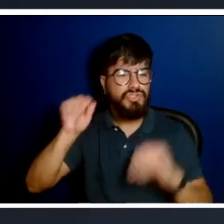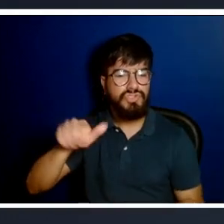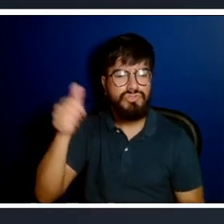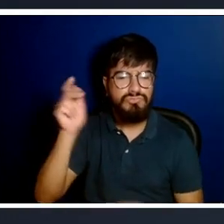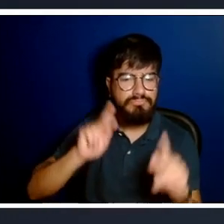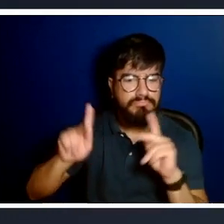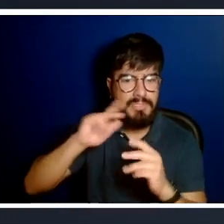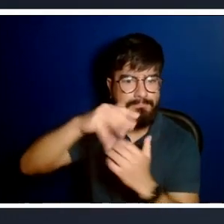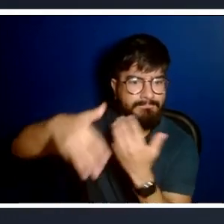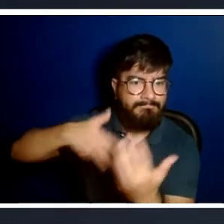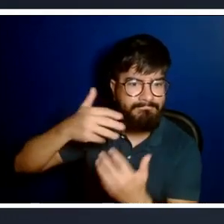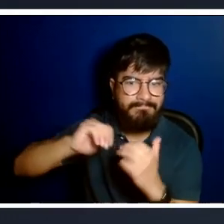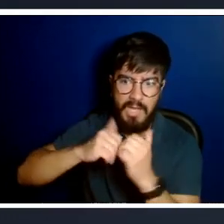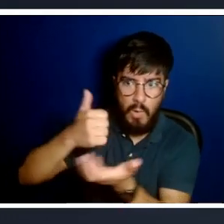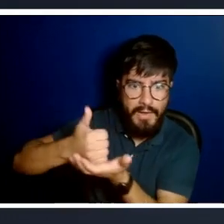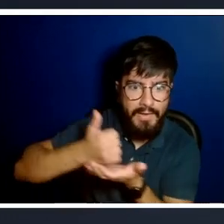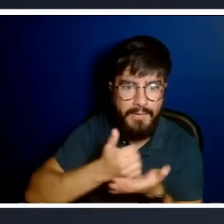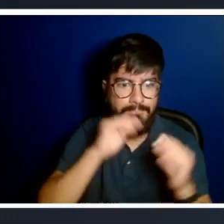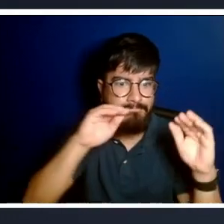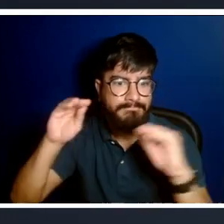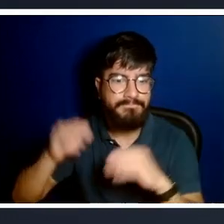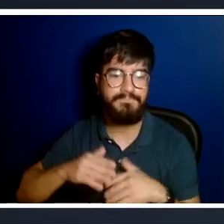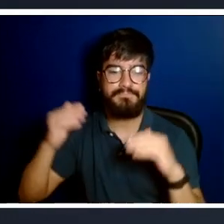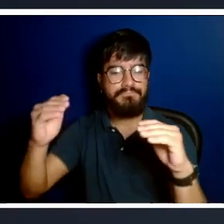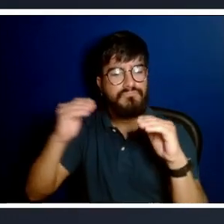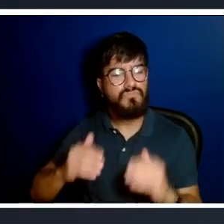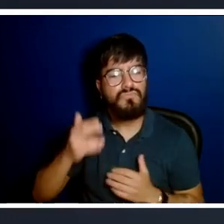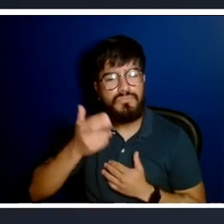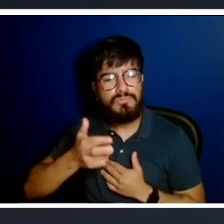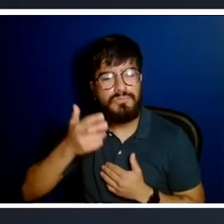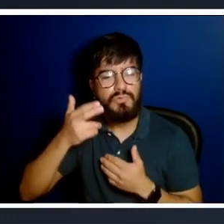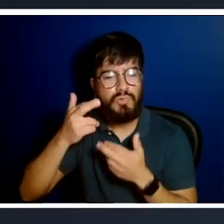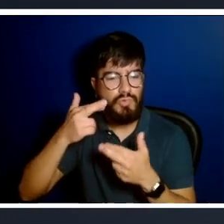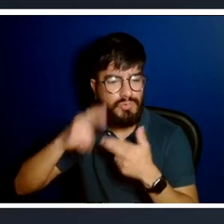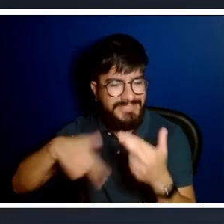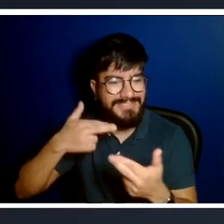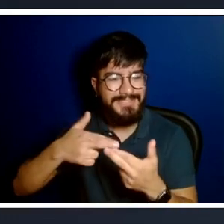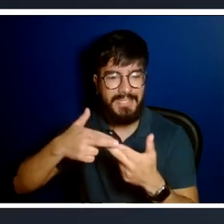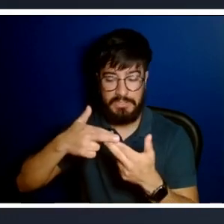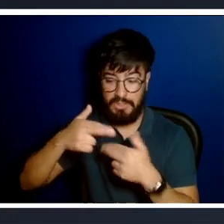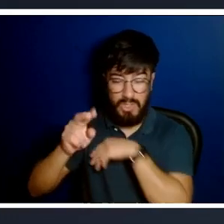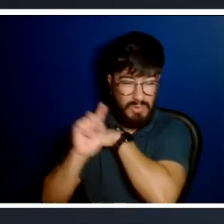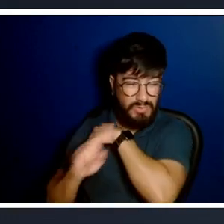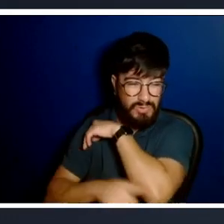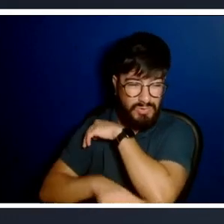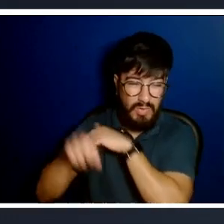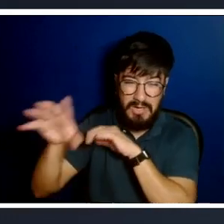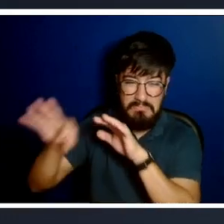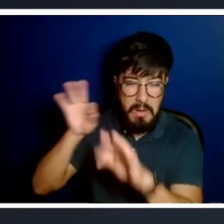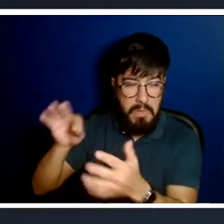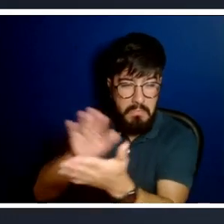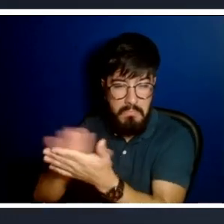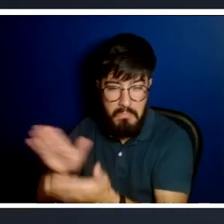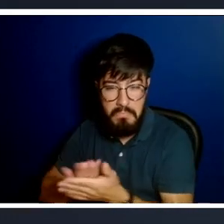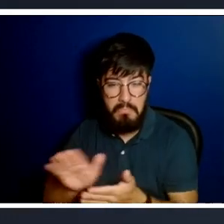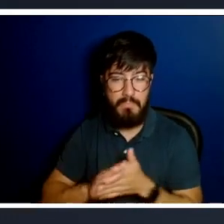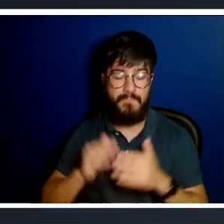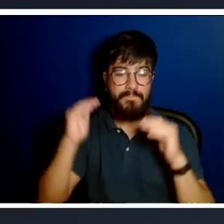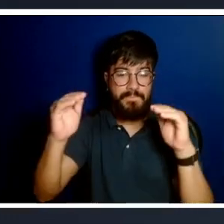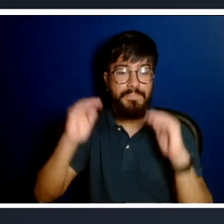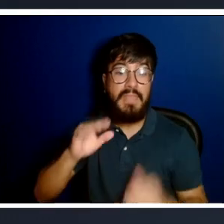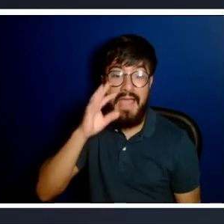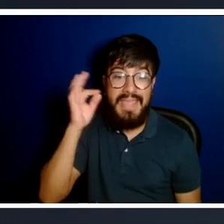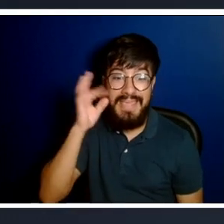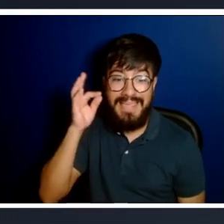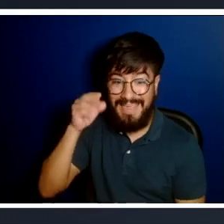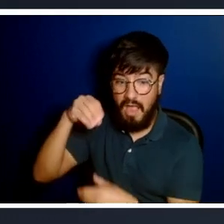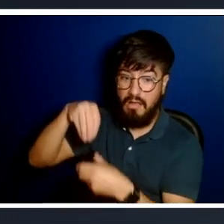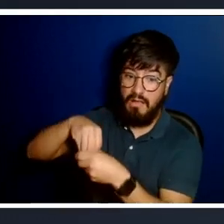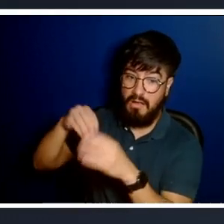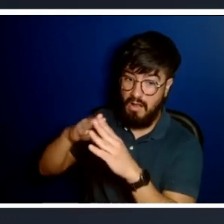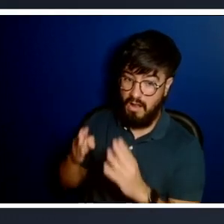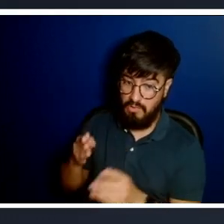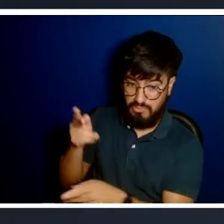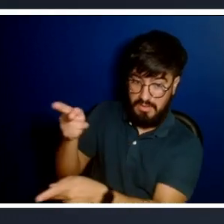recycling and picking up litter, keeping your cats indoors or learning more about animals? I